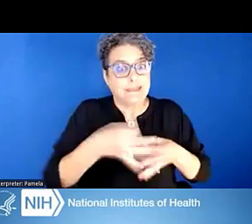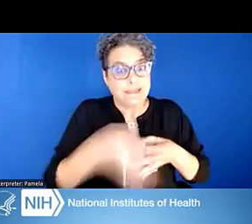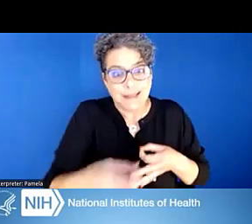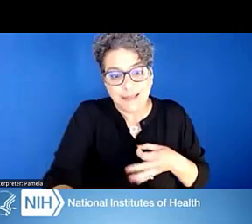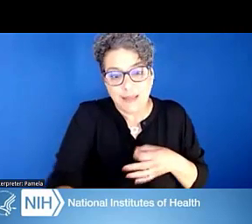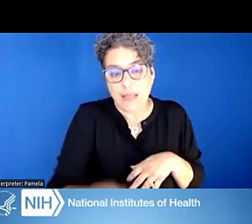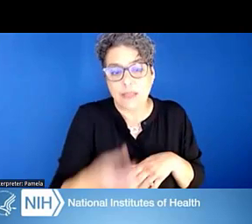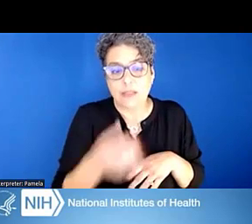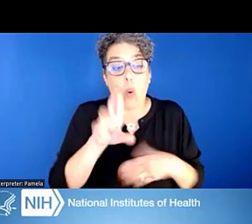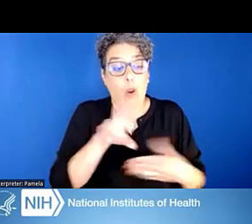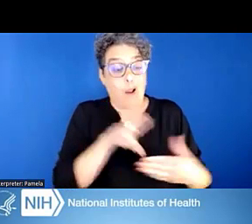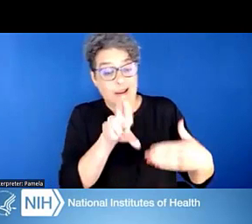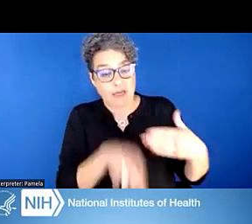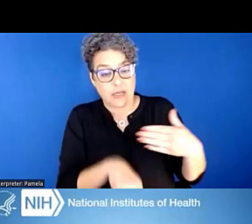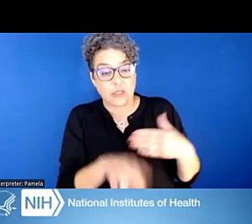to meet the objective of the award,